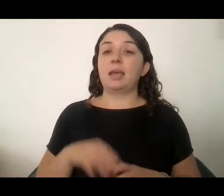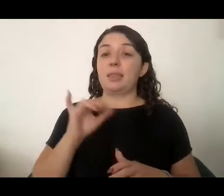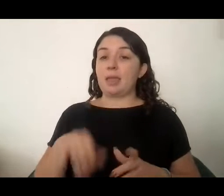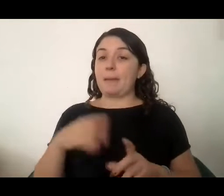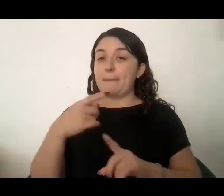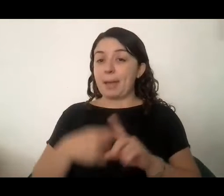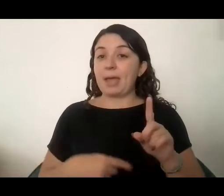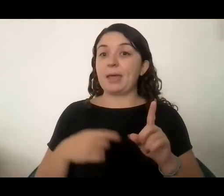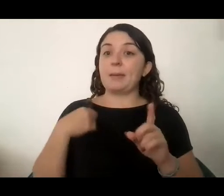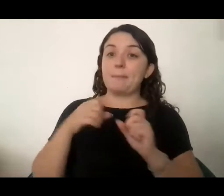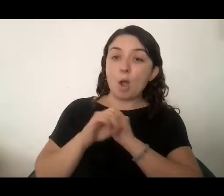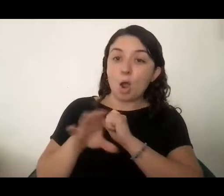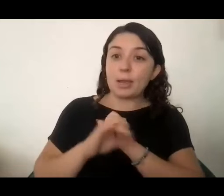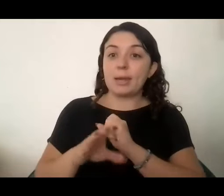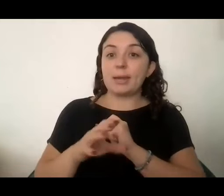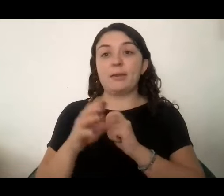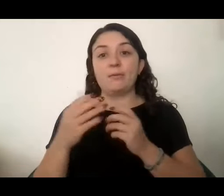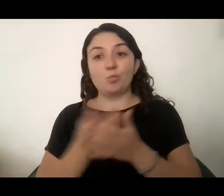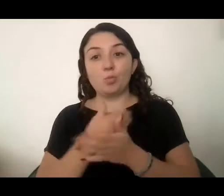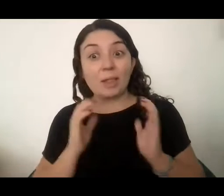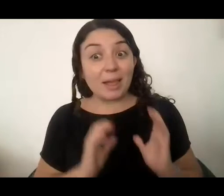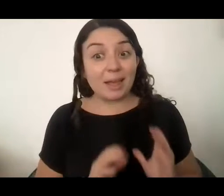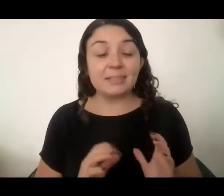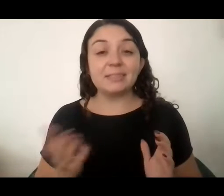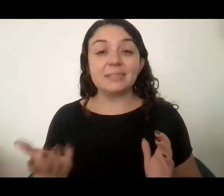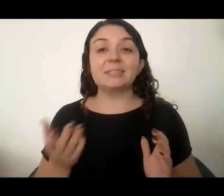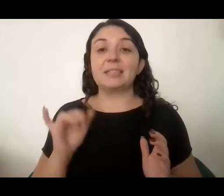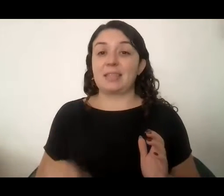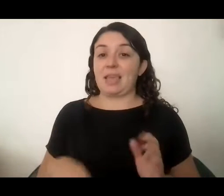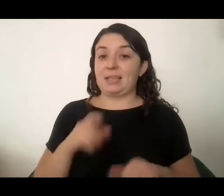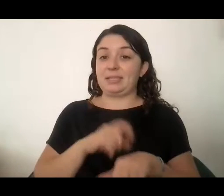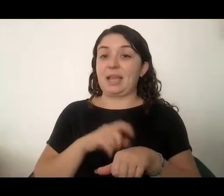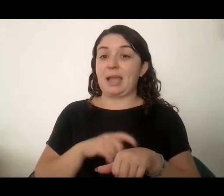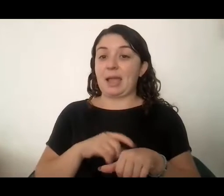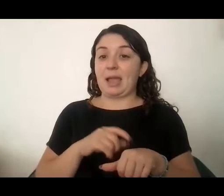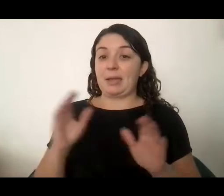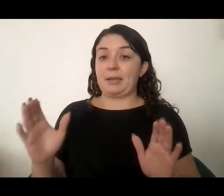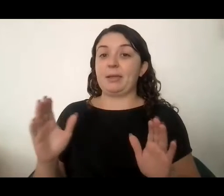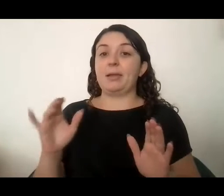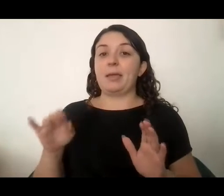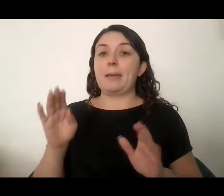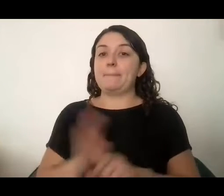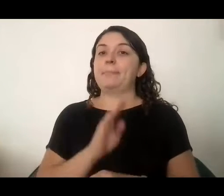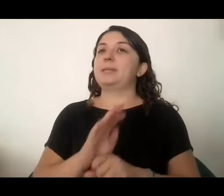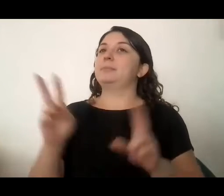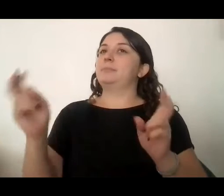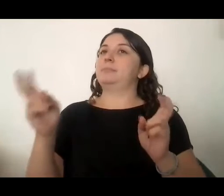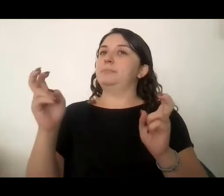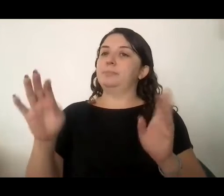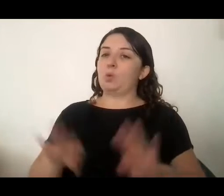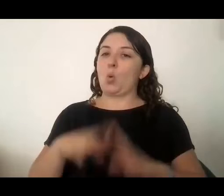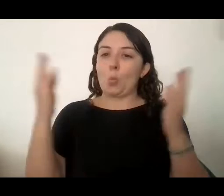and bringing in new clients is usually, often, when the business is considered open. Because